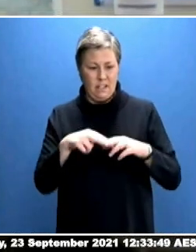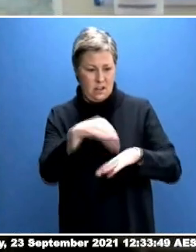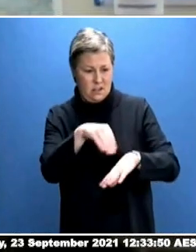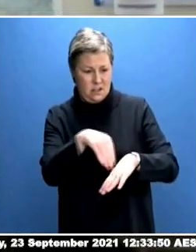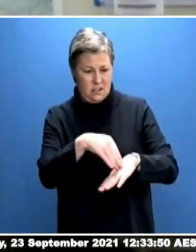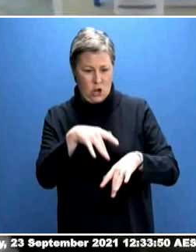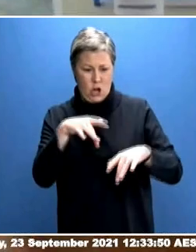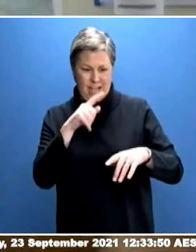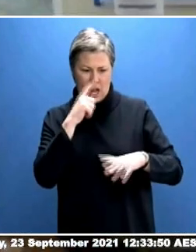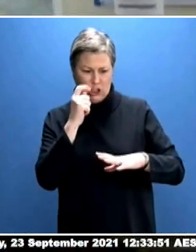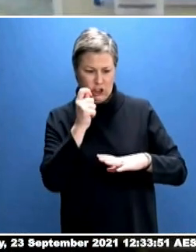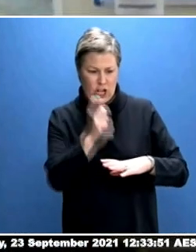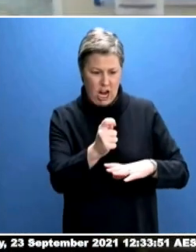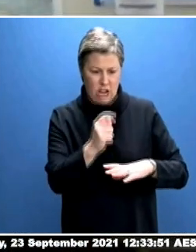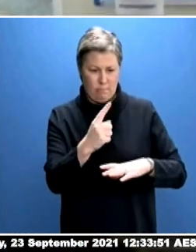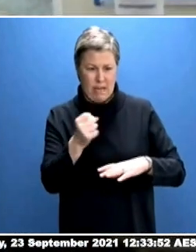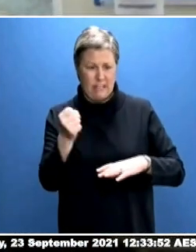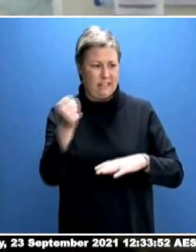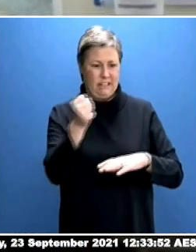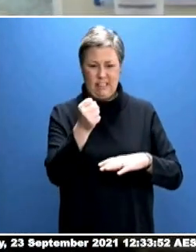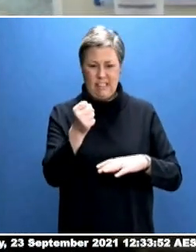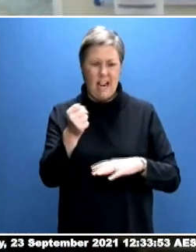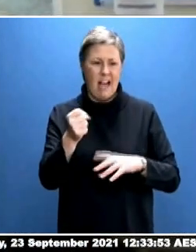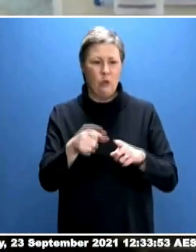them, but we also don't have anywhere", it can't be the too-hard basket.